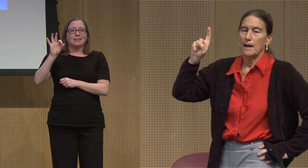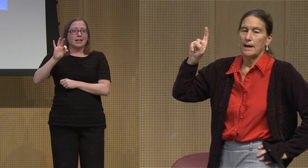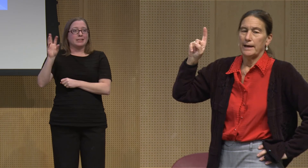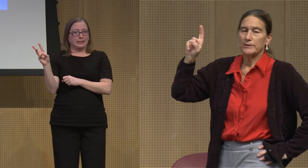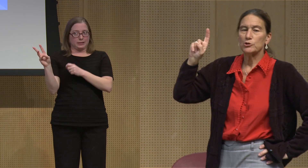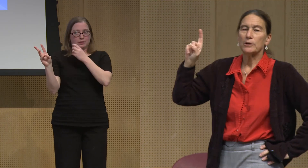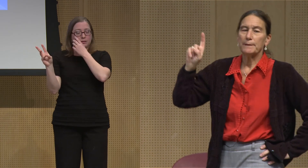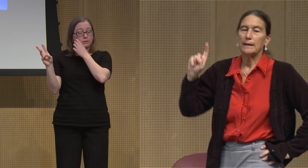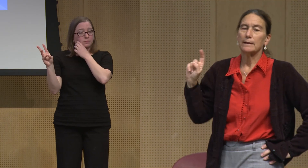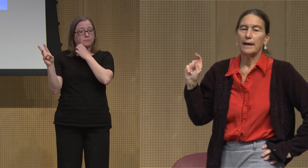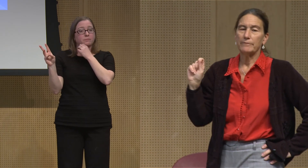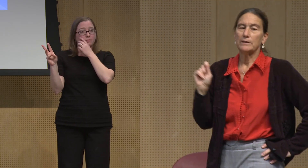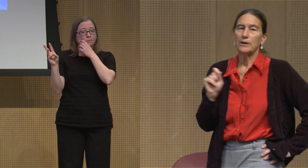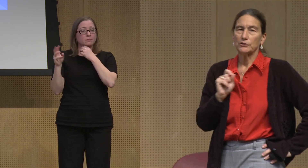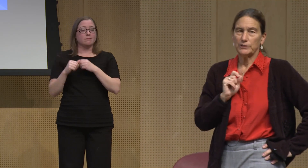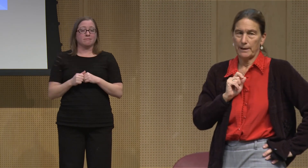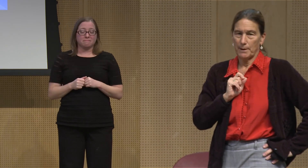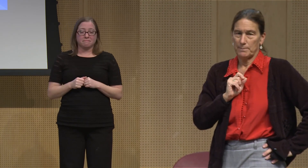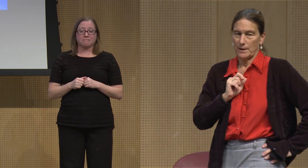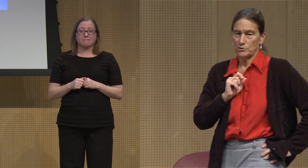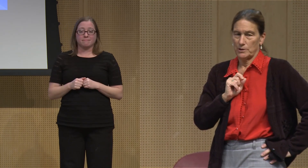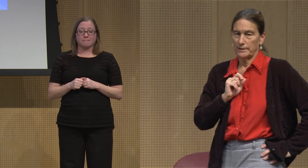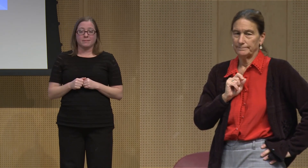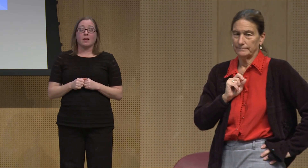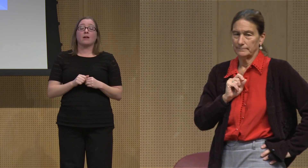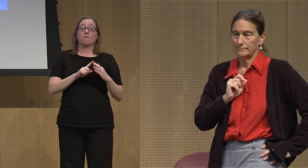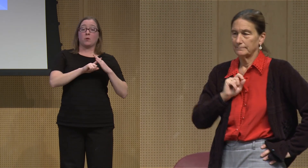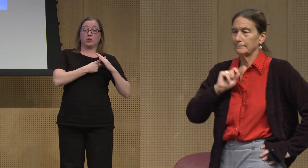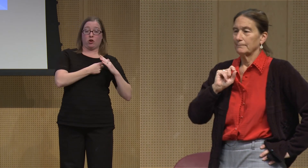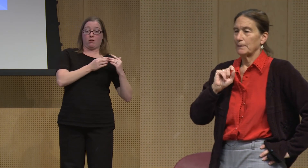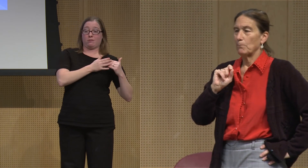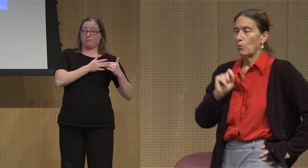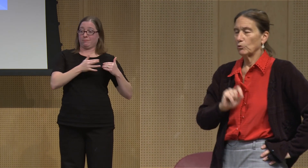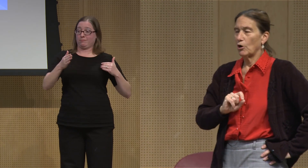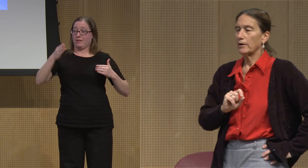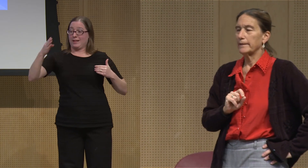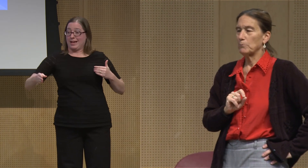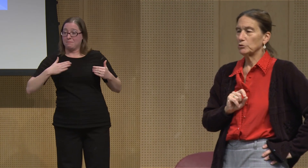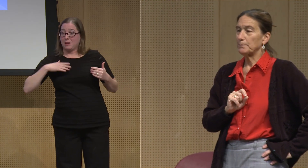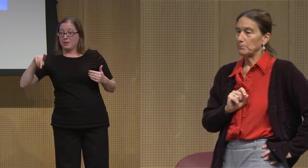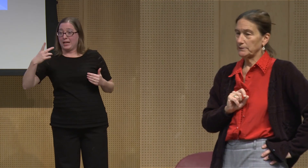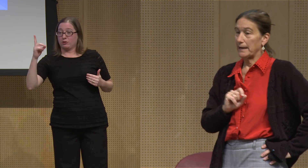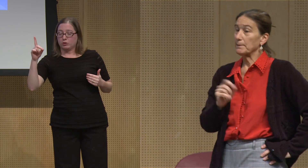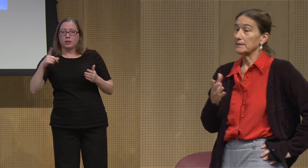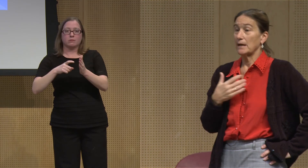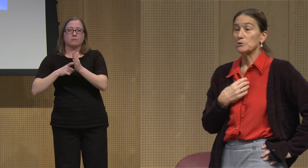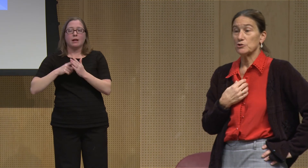IT TOOK ME 11 YEARS TO GET MY PhD, LONGER THAN MOST PEOPLE TAKE, BECAUSE I WAS DOING IT